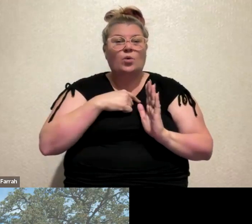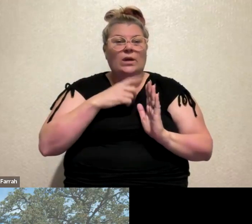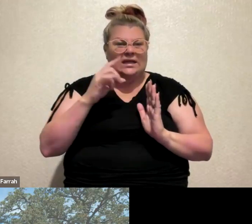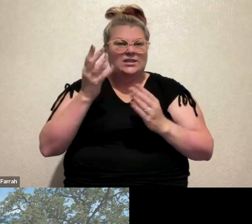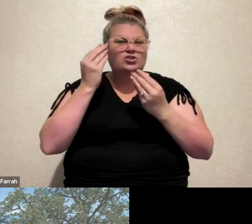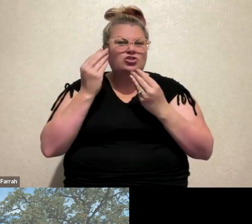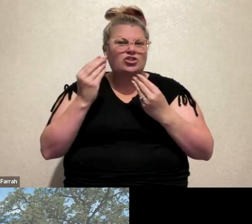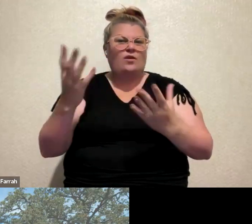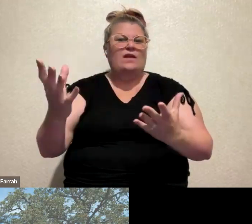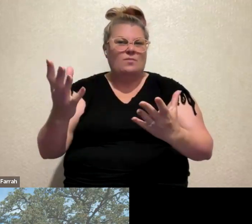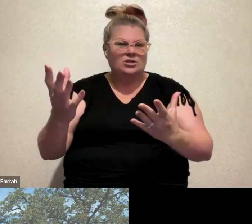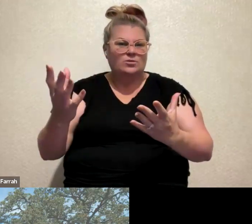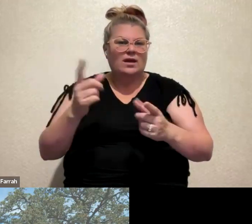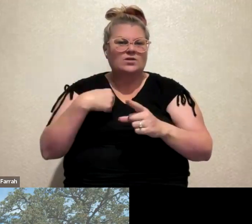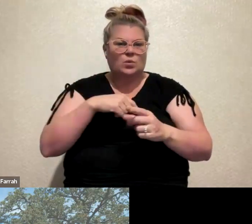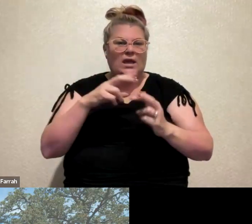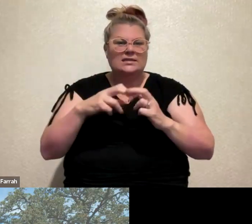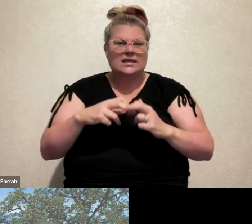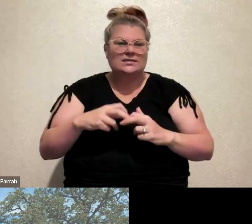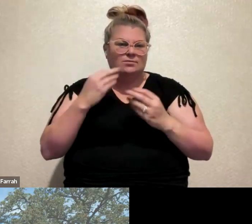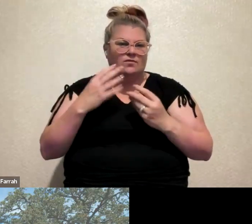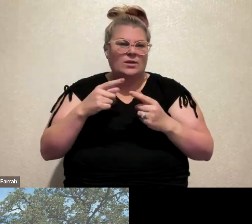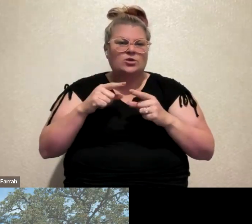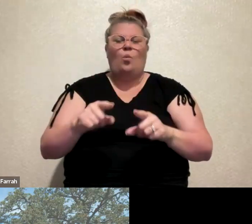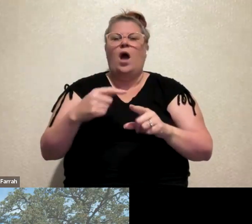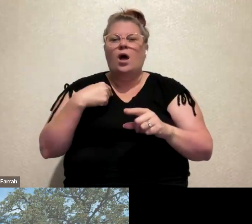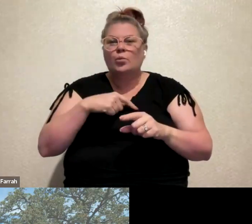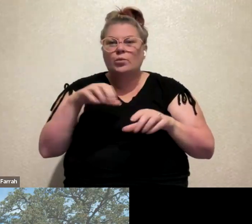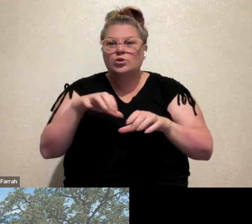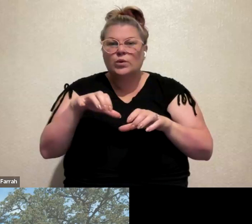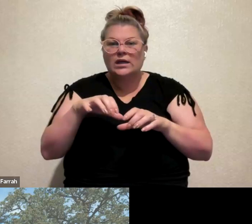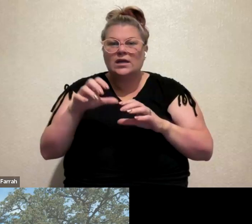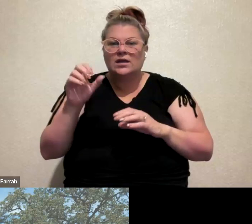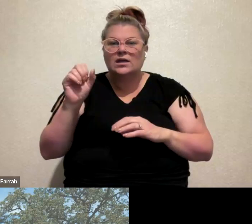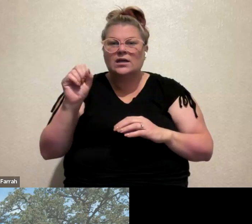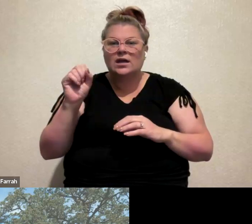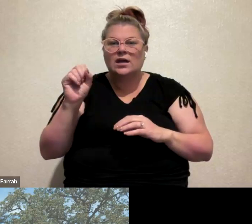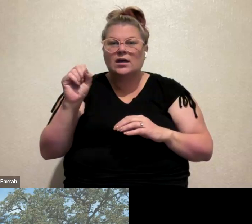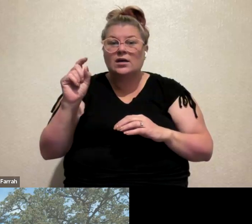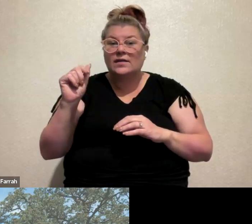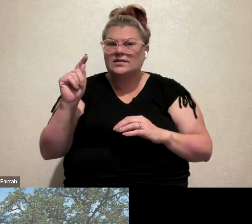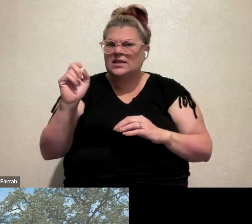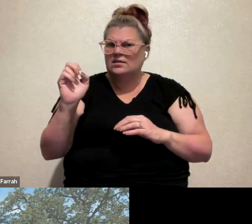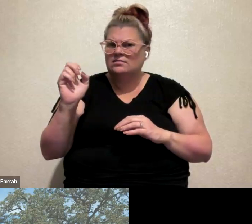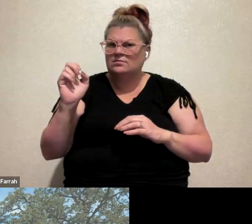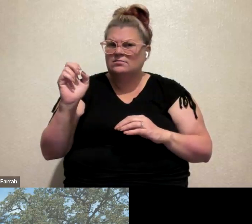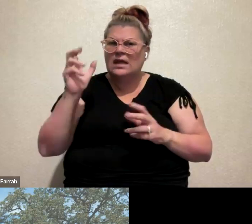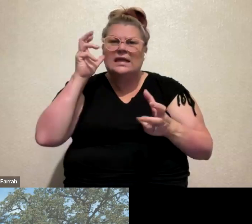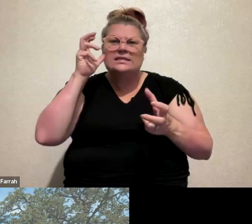assess some information while we were doing the State. yeah, listening, the state or the